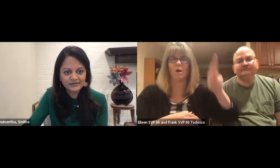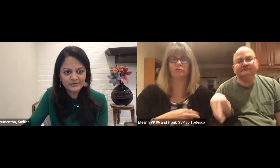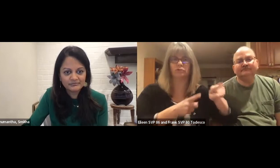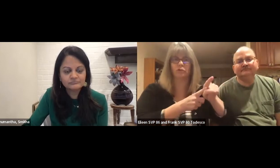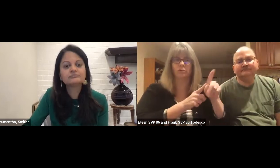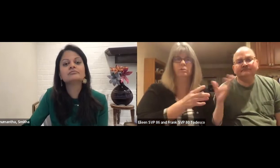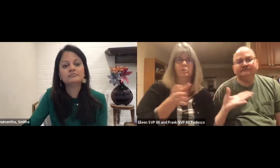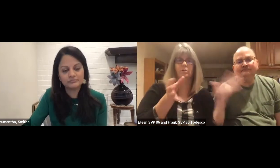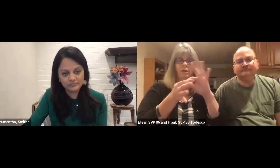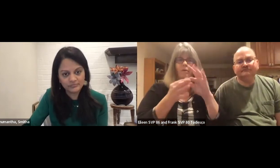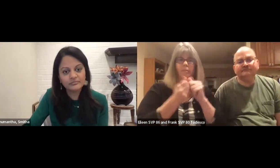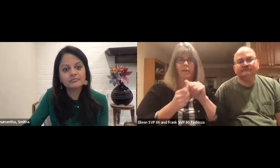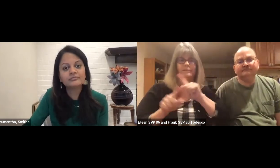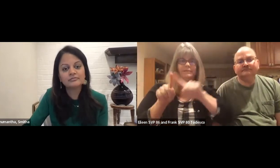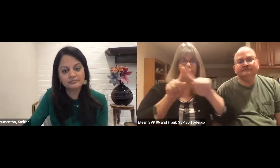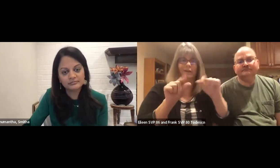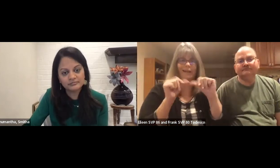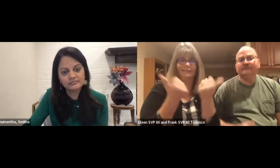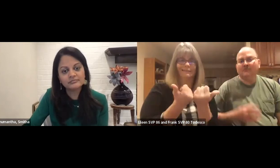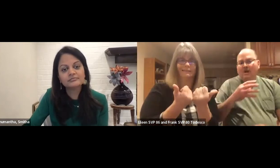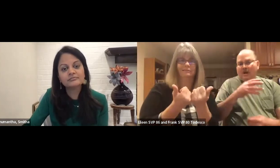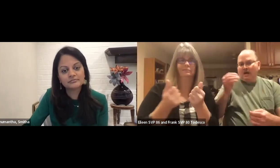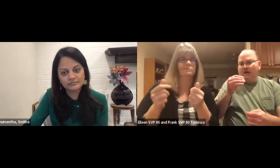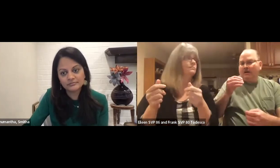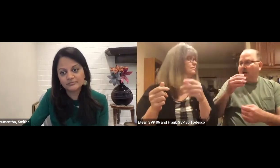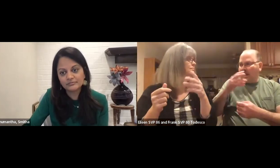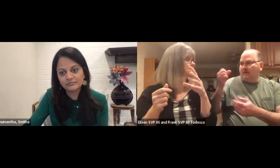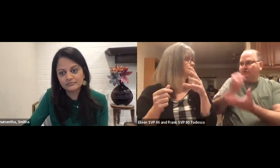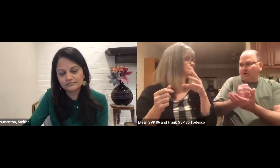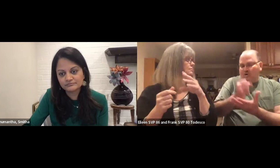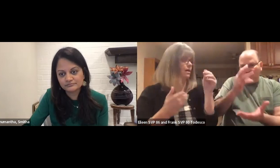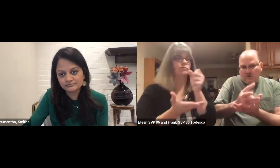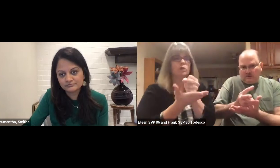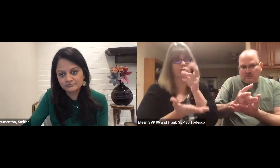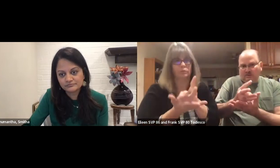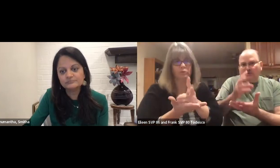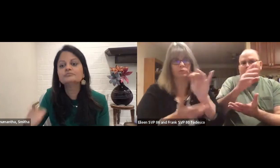We actually worked with Lifespan, who is an agency here in Rochester. hey work with other agencies.